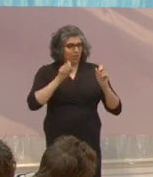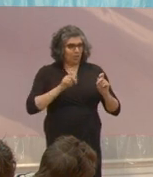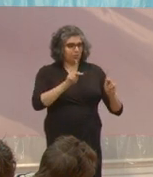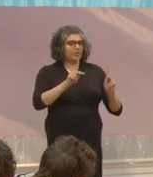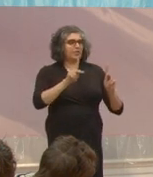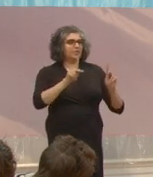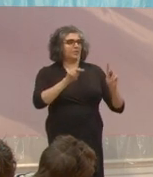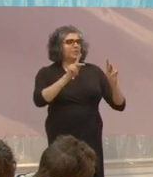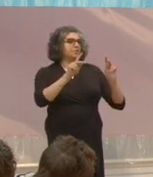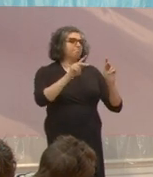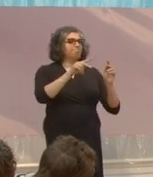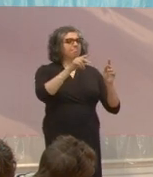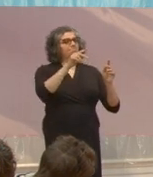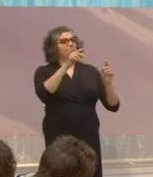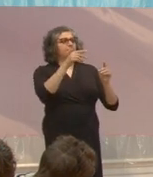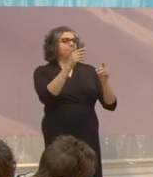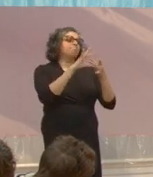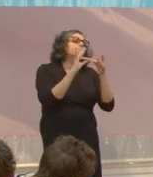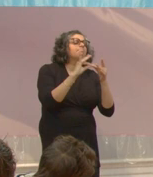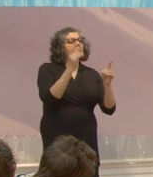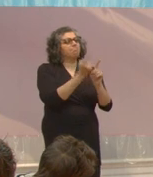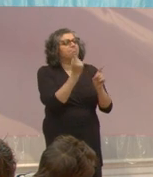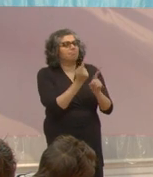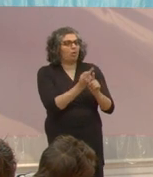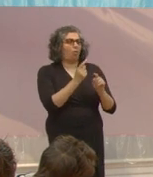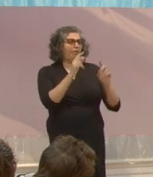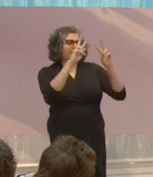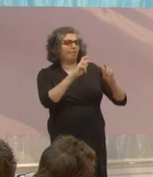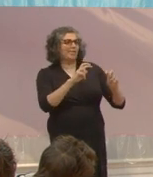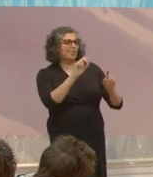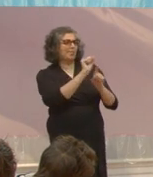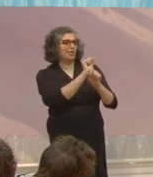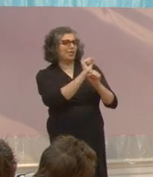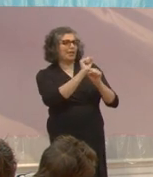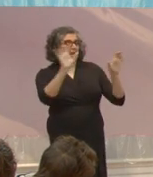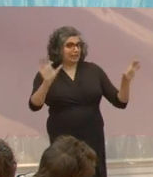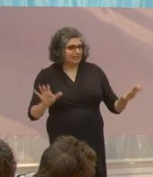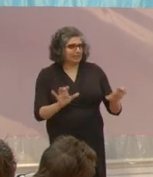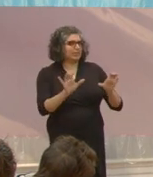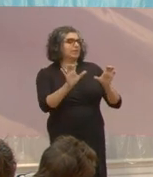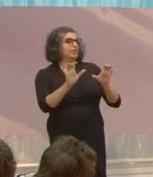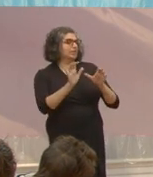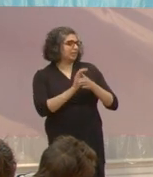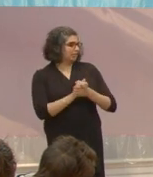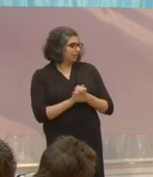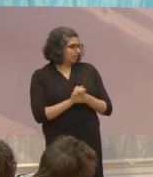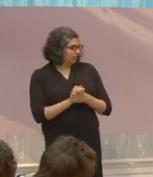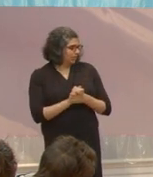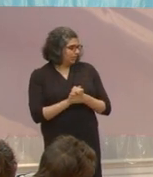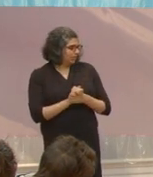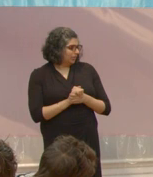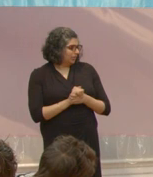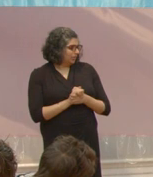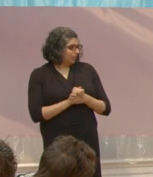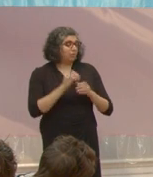to critique or to do some, some work activity. And or, like, as